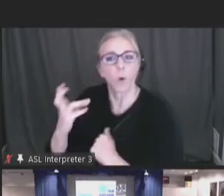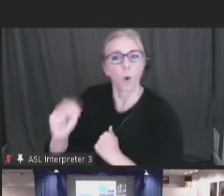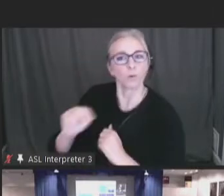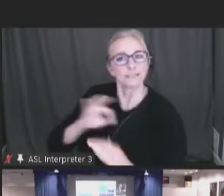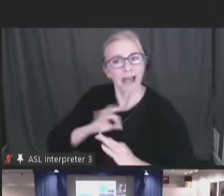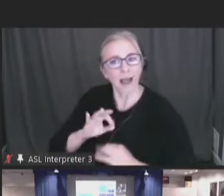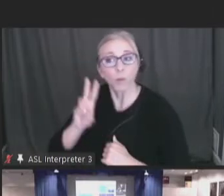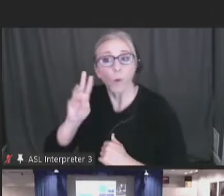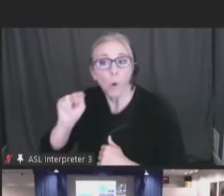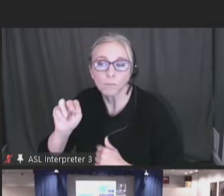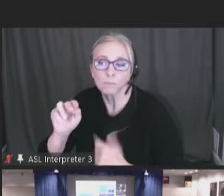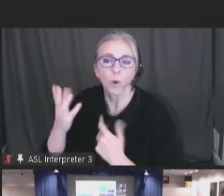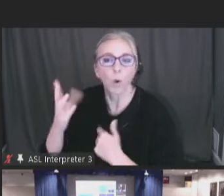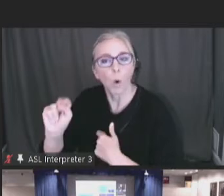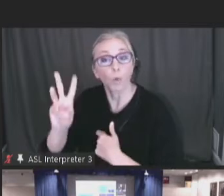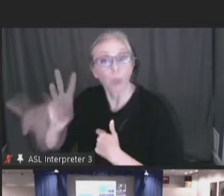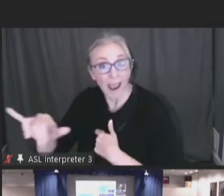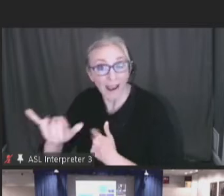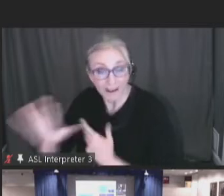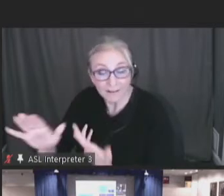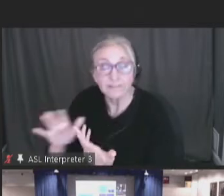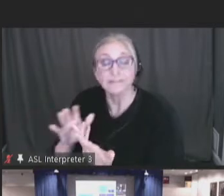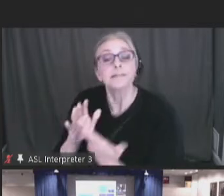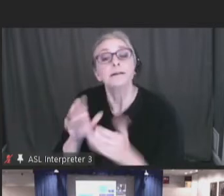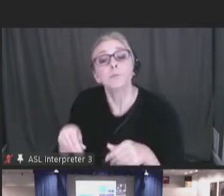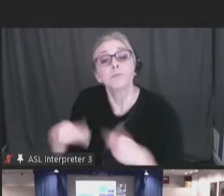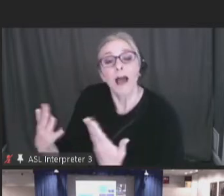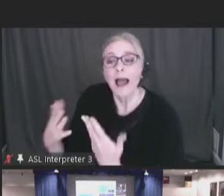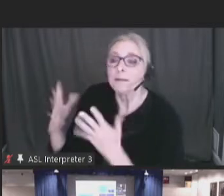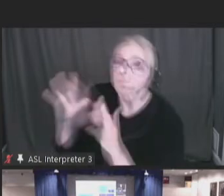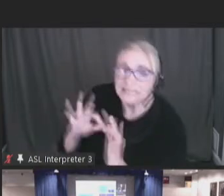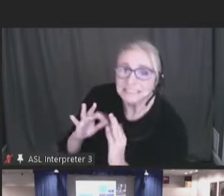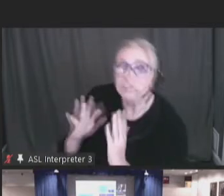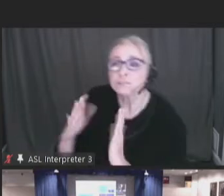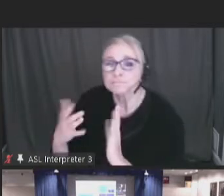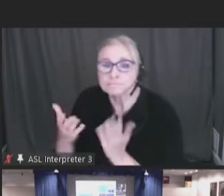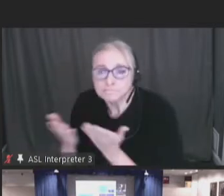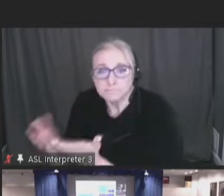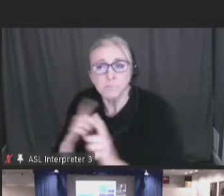So, you know, we provided messaging guidance and ideas, but we encourage folks to use their